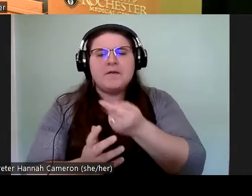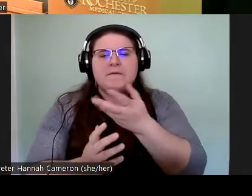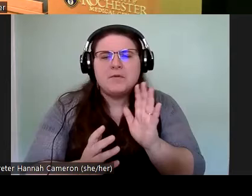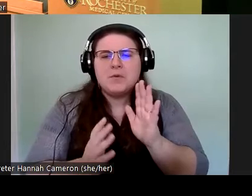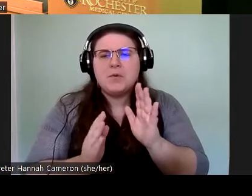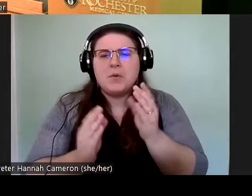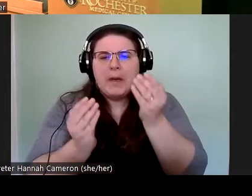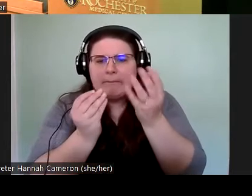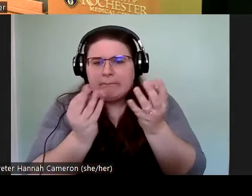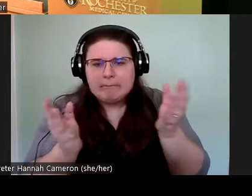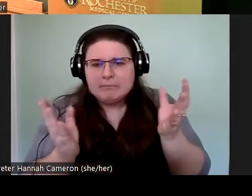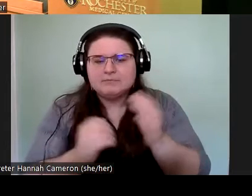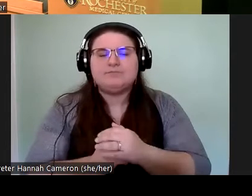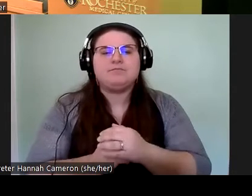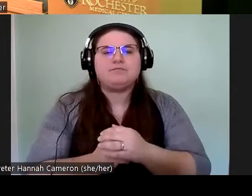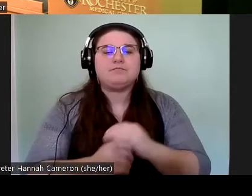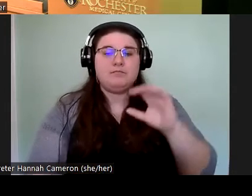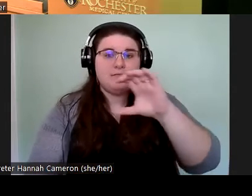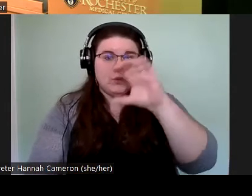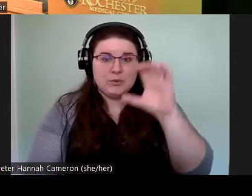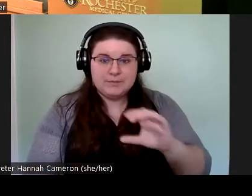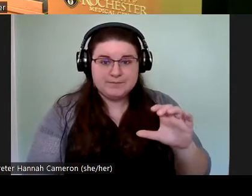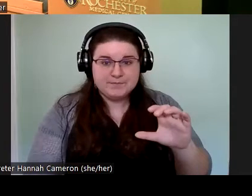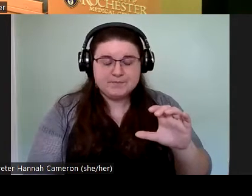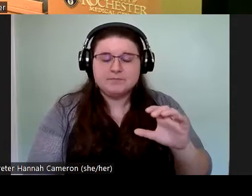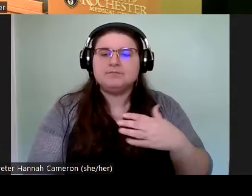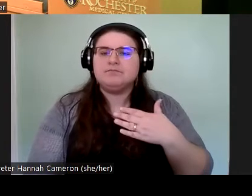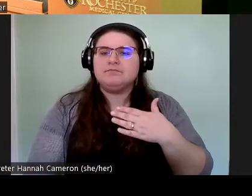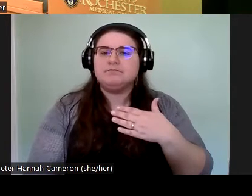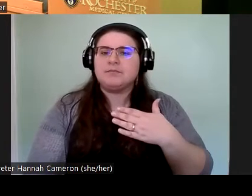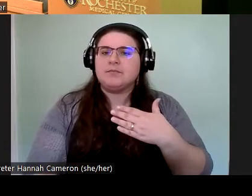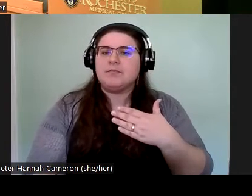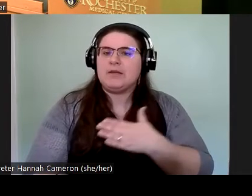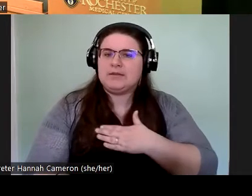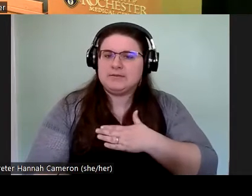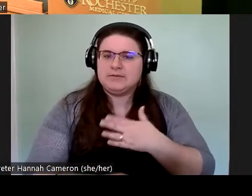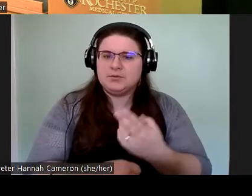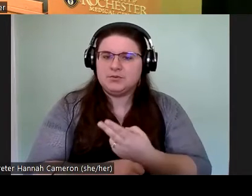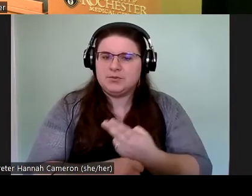if you're on Zoom please use the question and answer feature because we will be disabling the